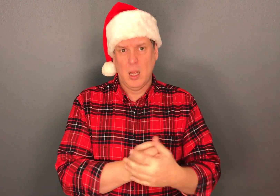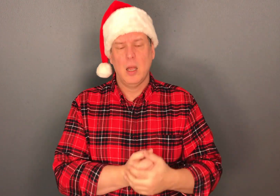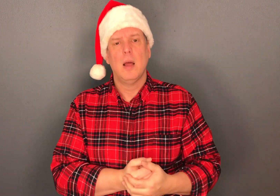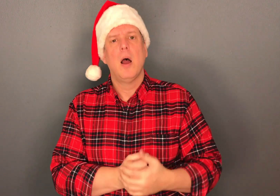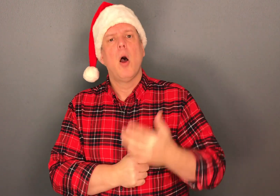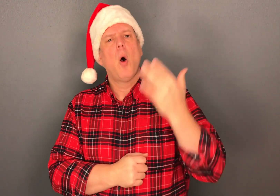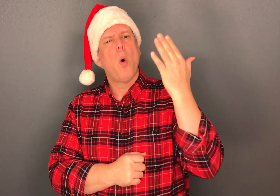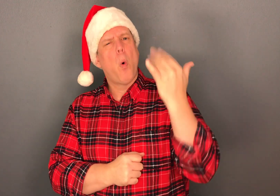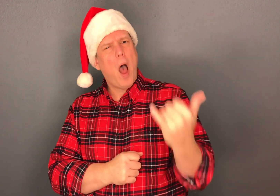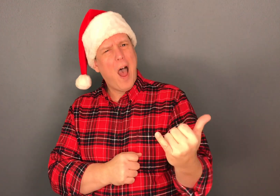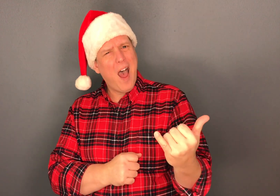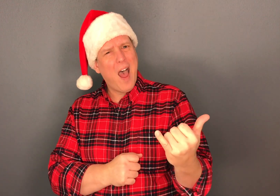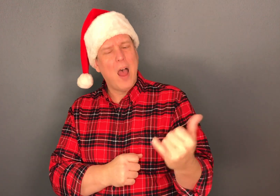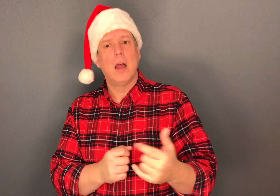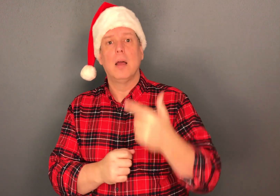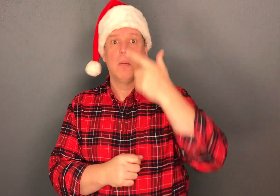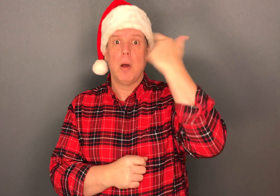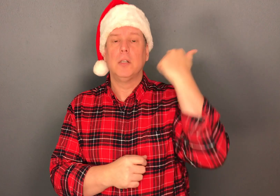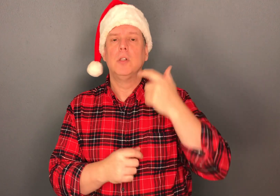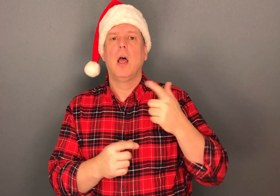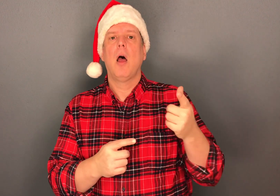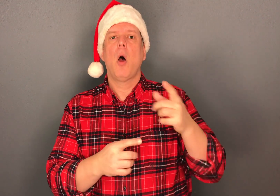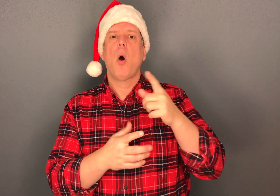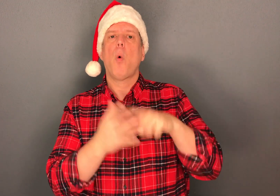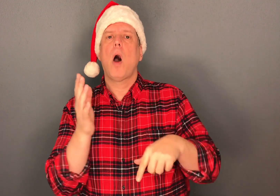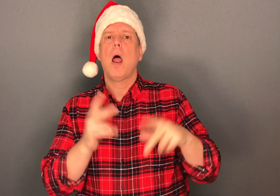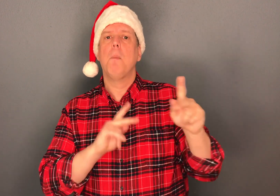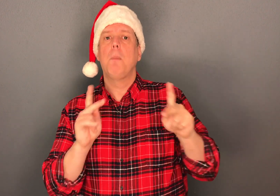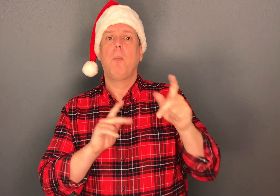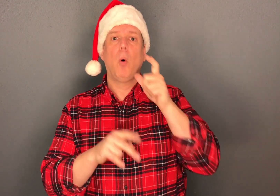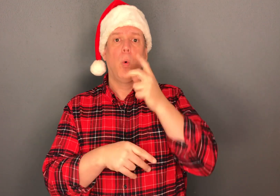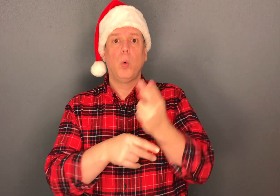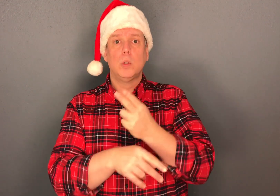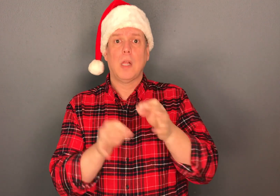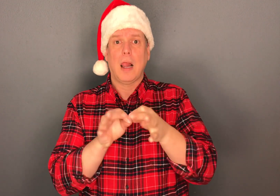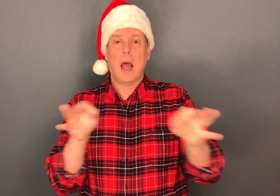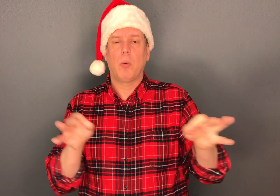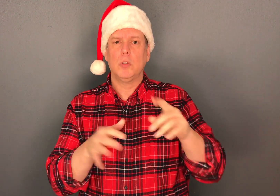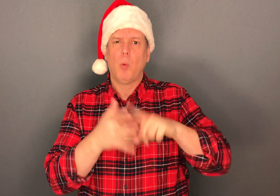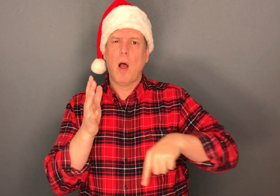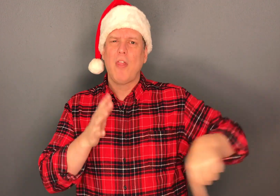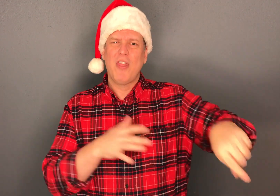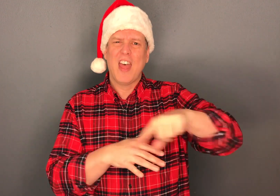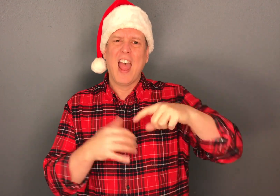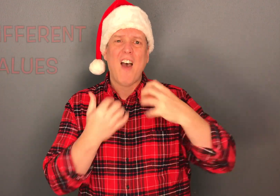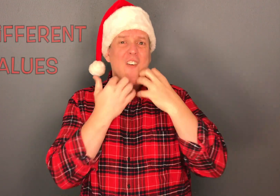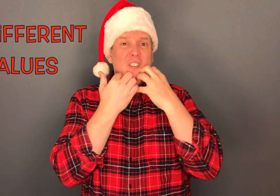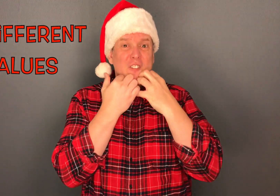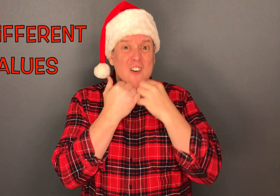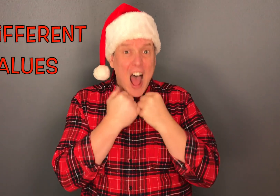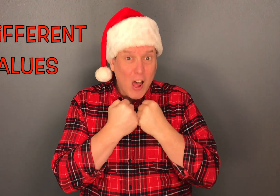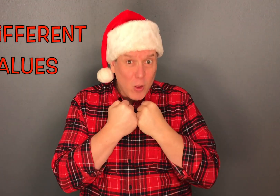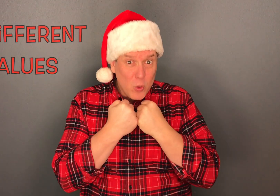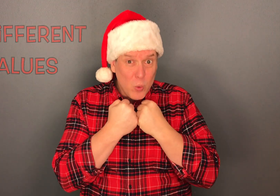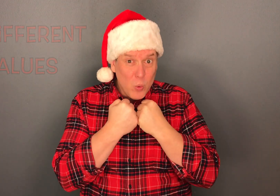that prefer different things and but people who use language have different